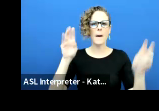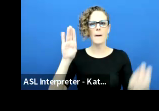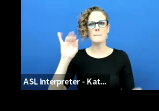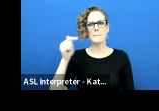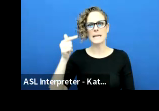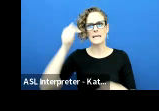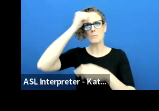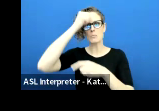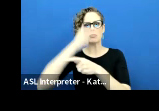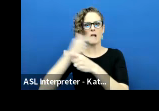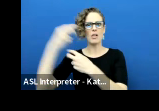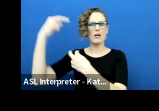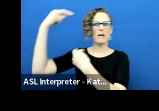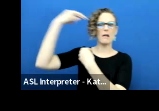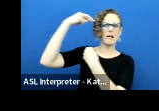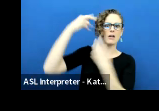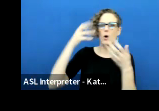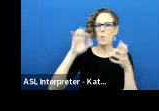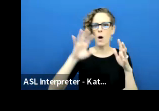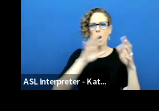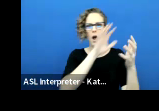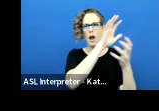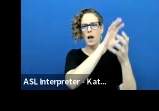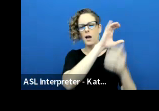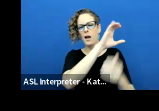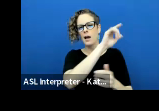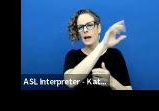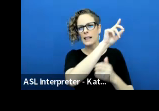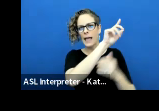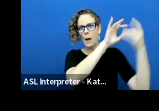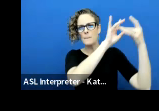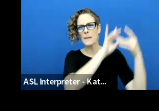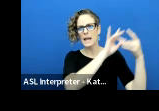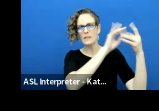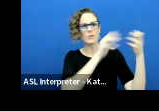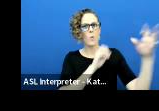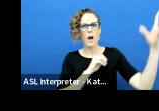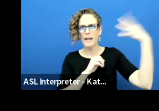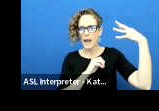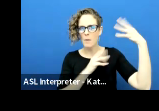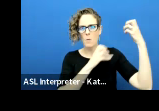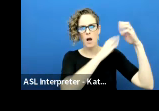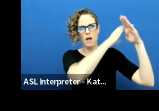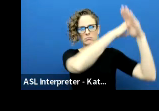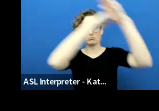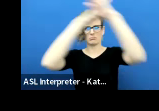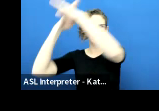cloud-based they don't want any cameras involved they just want to make sure that everything's locked down and and you know it doesn't do anything from the outside world other people